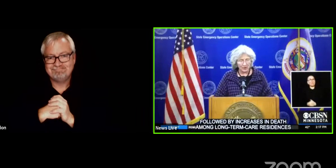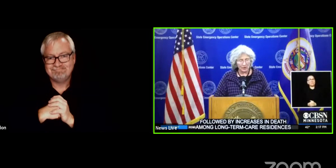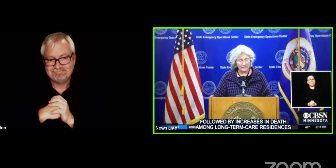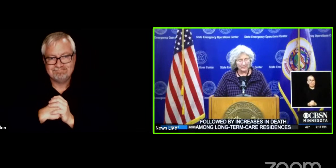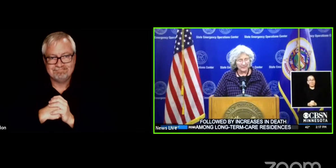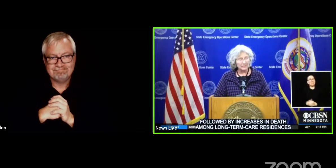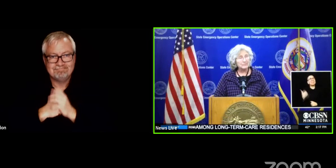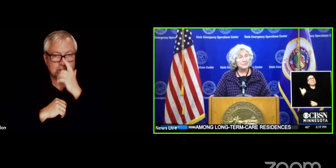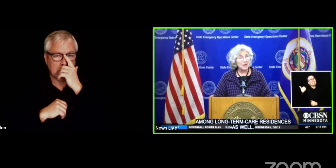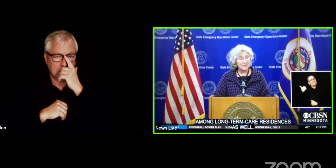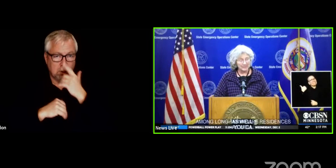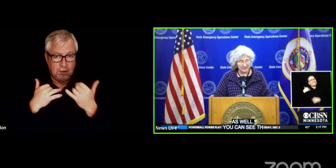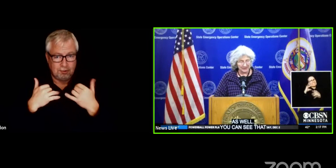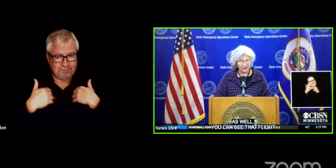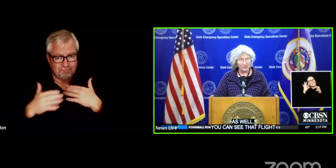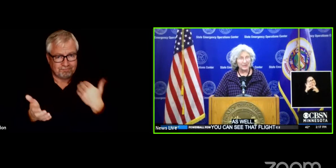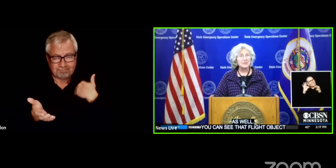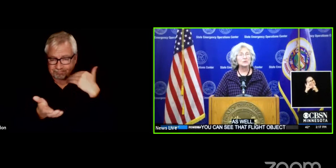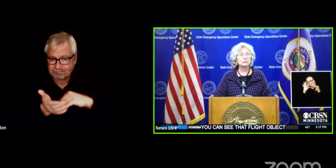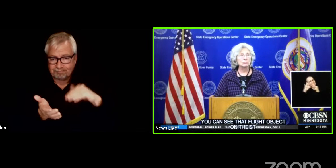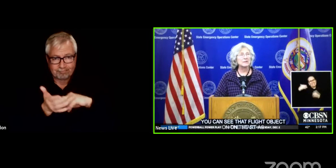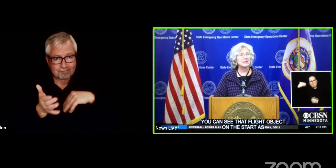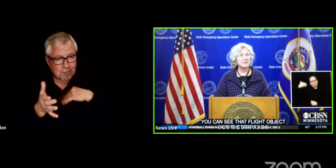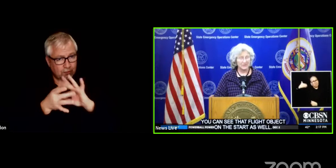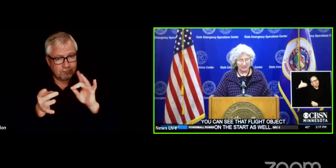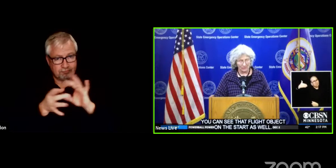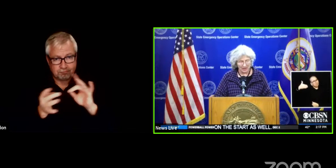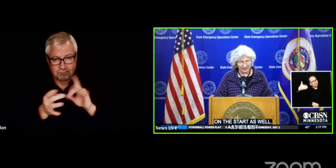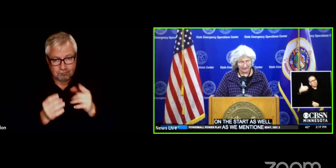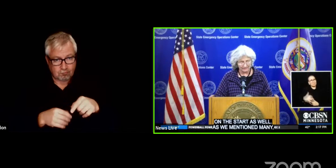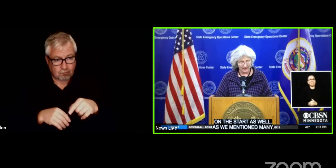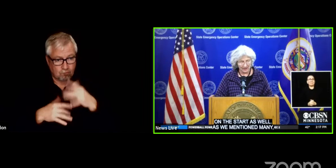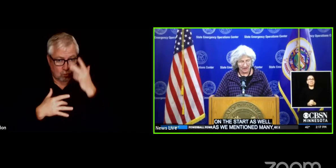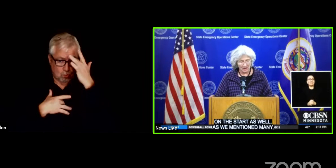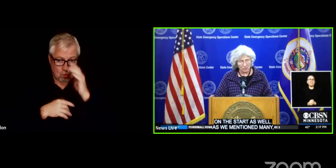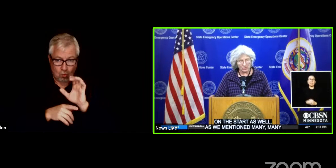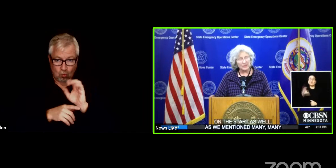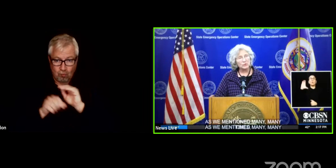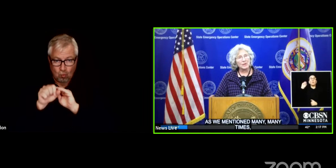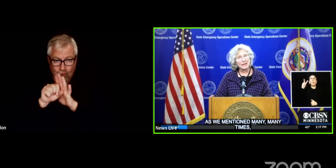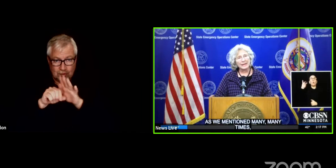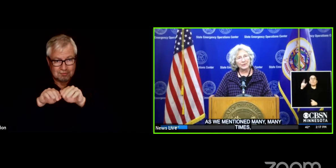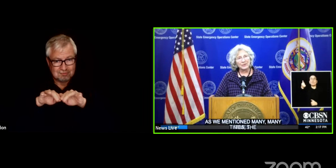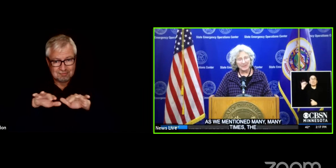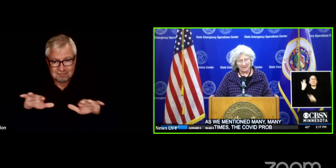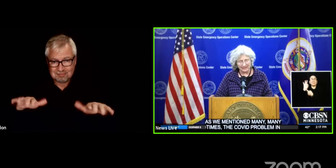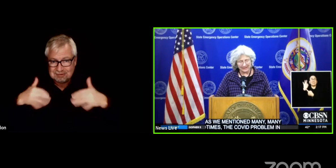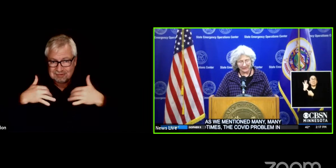COVID PROBLEM IN MINNESOTA IS TRULY STATEWIDE. CORD -- ACCORDING TO OUR COUNTY POSITIVITY